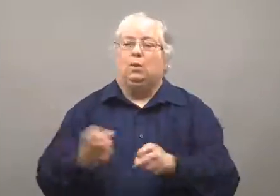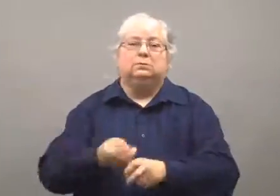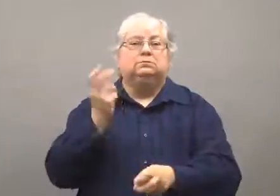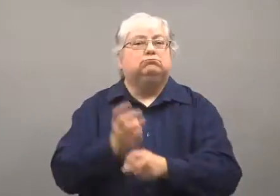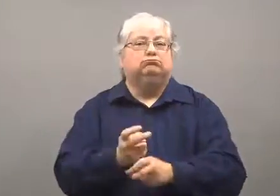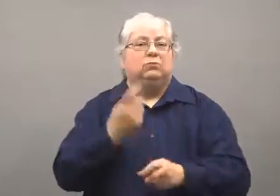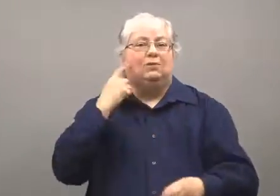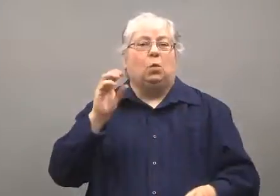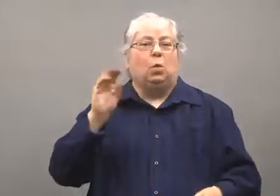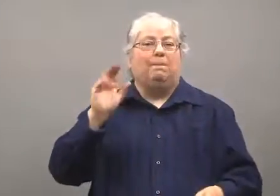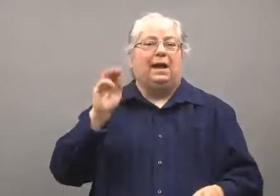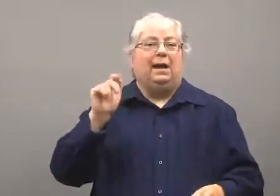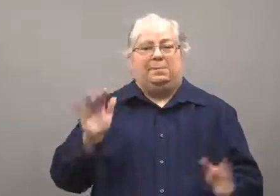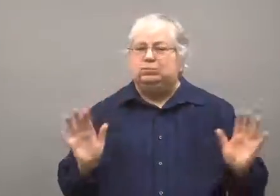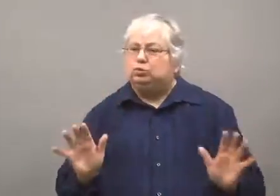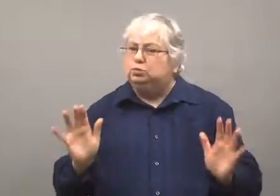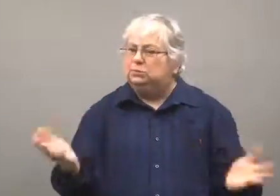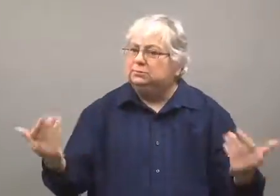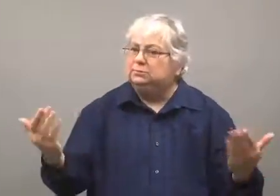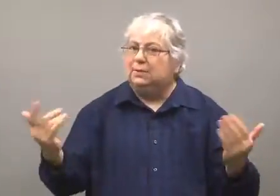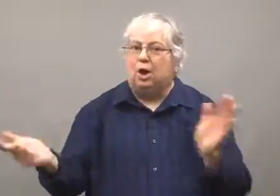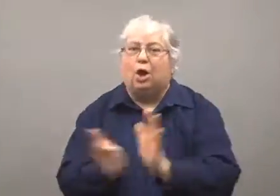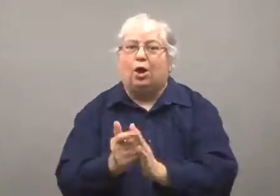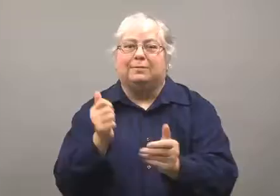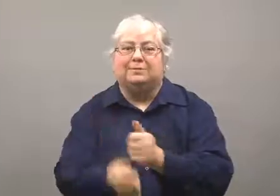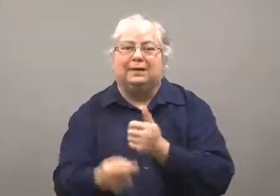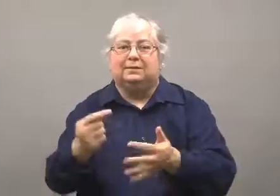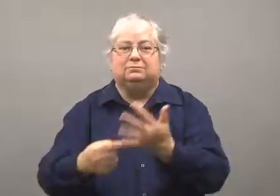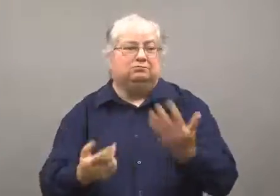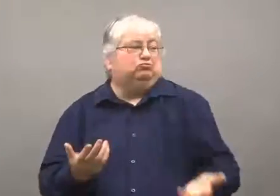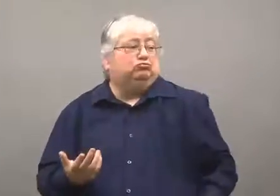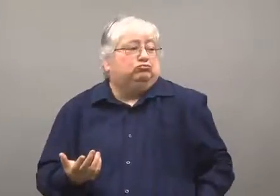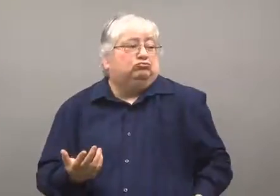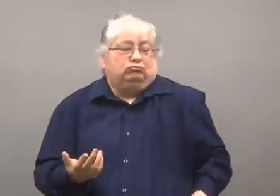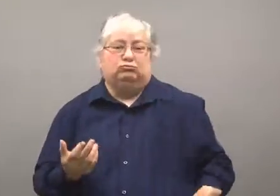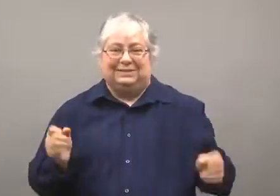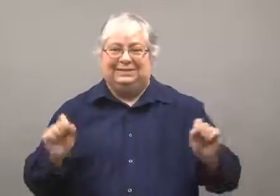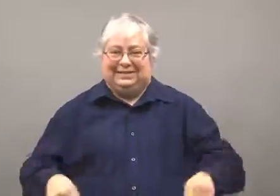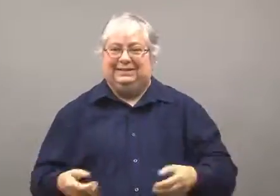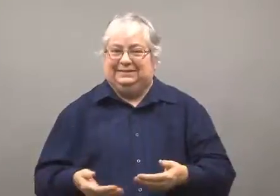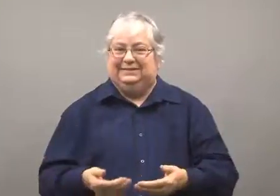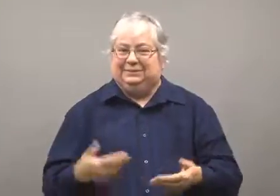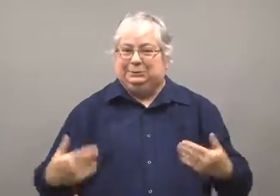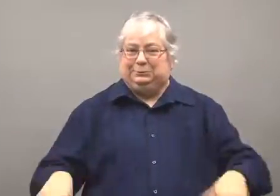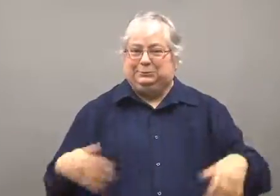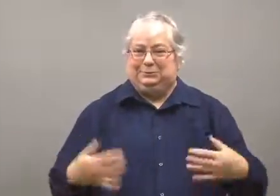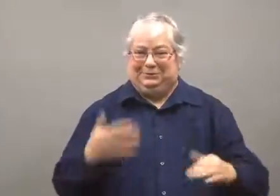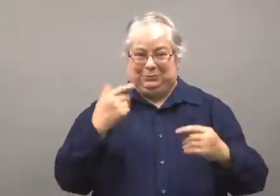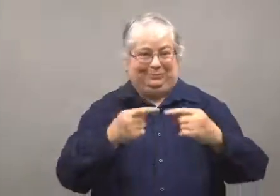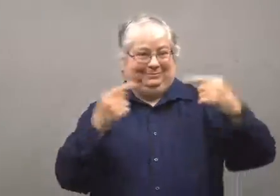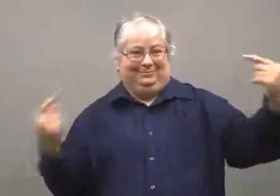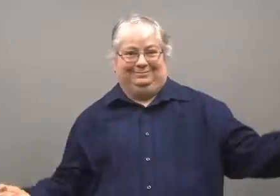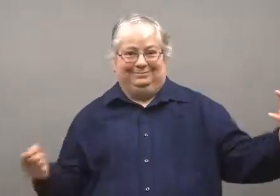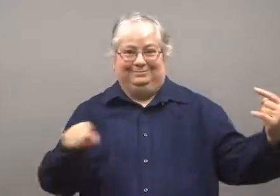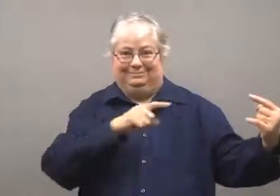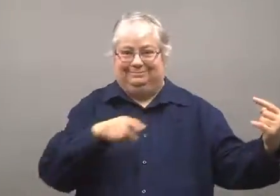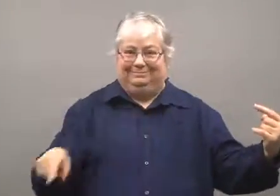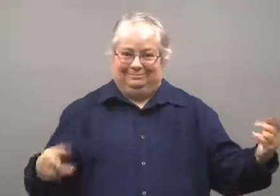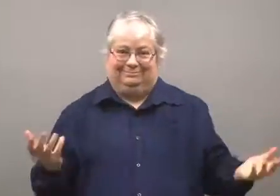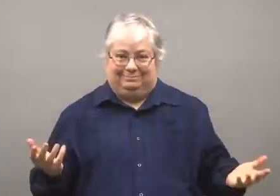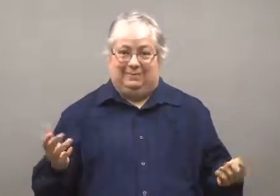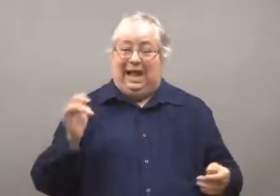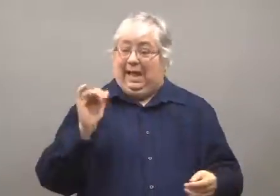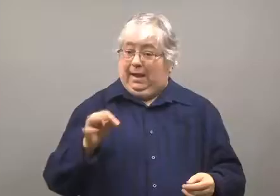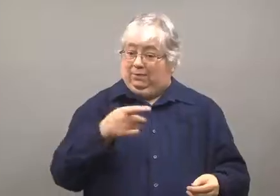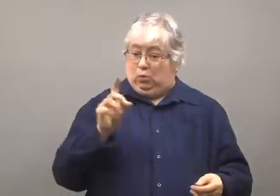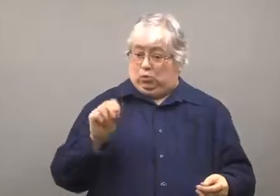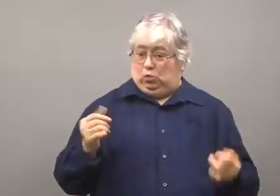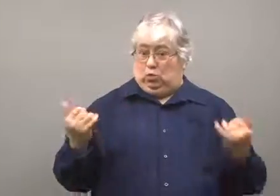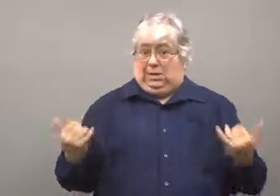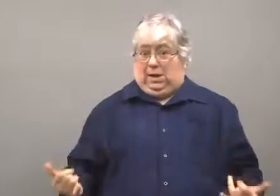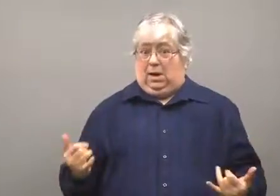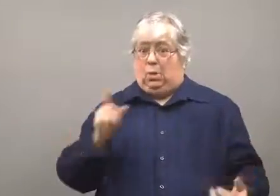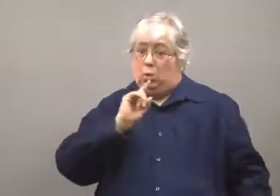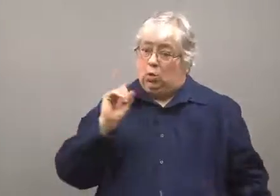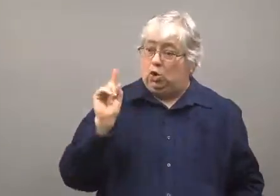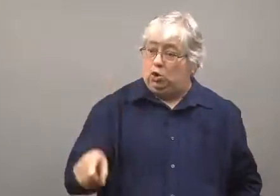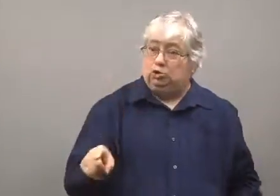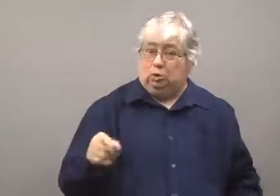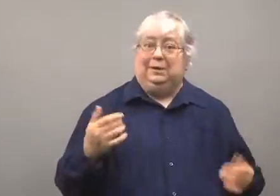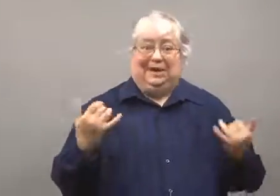it will be very difficult for Obama to push through any legislation.